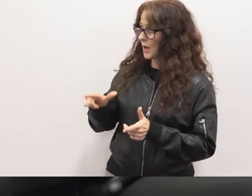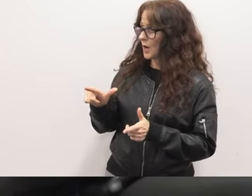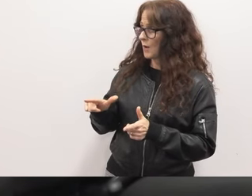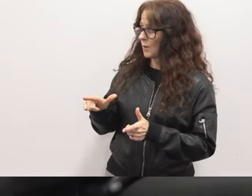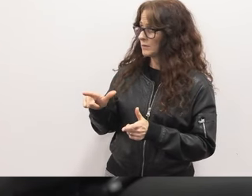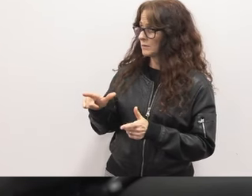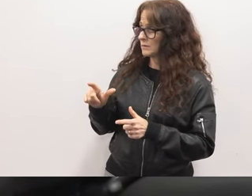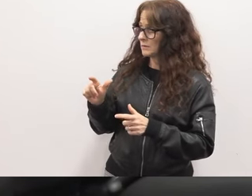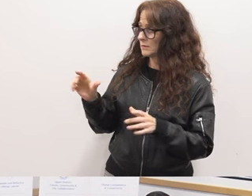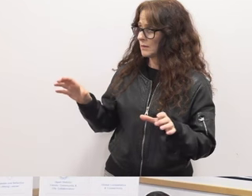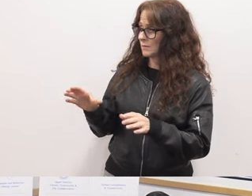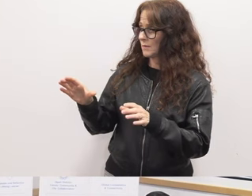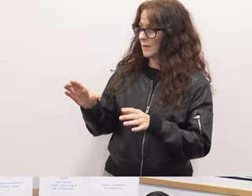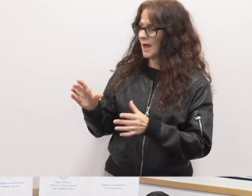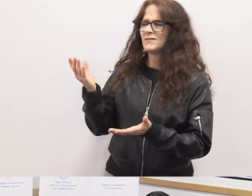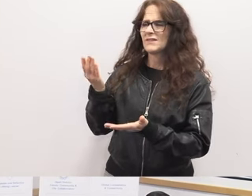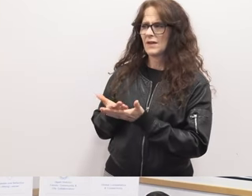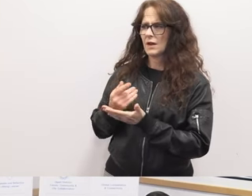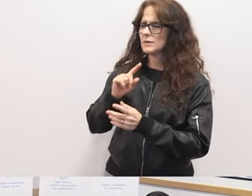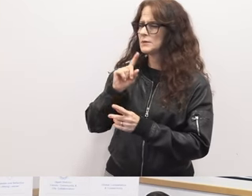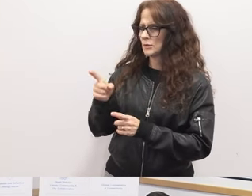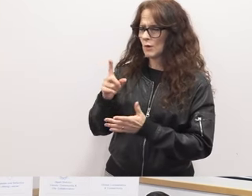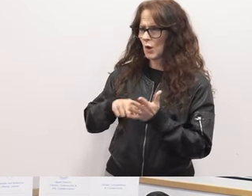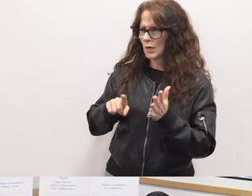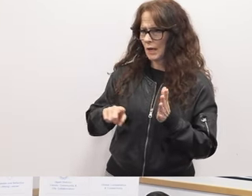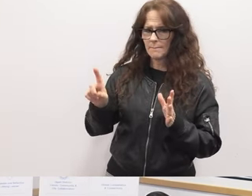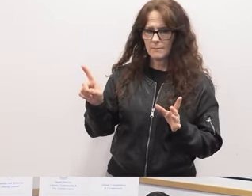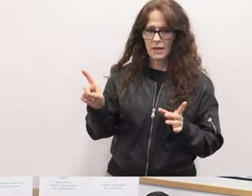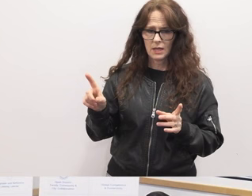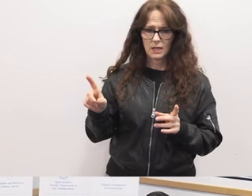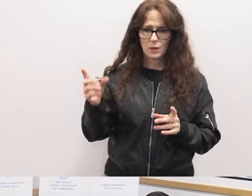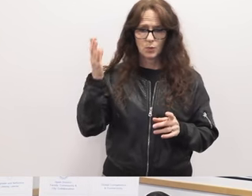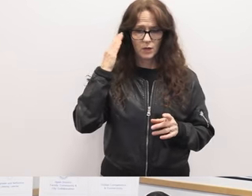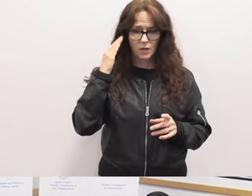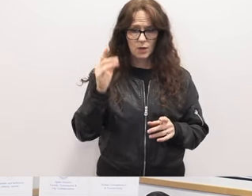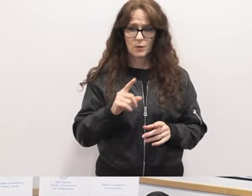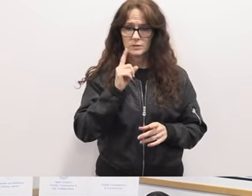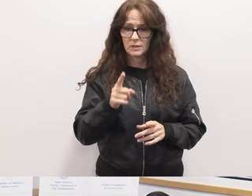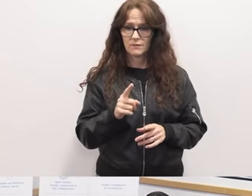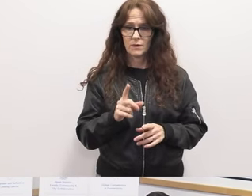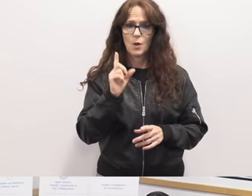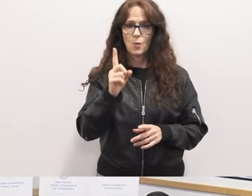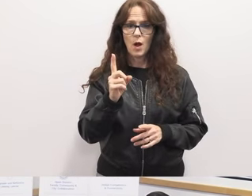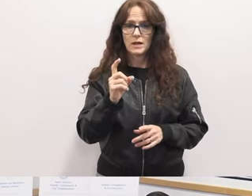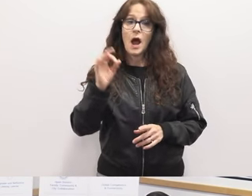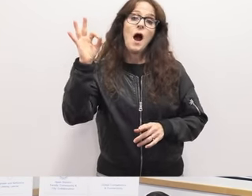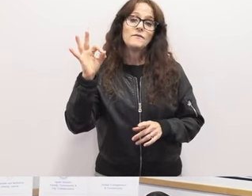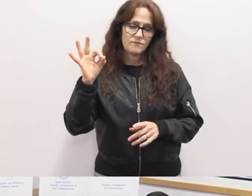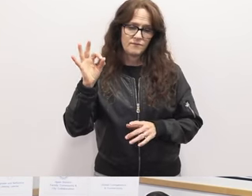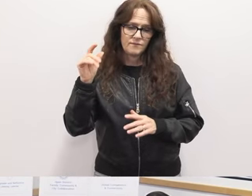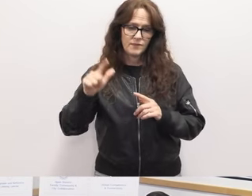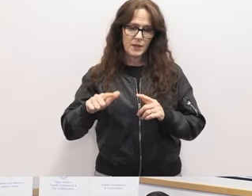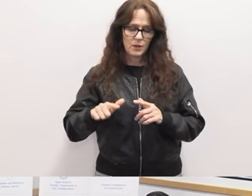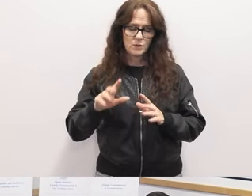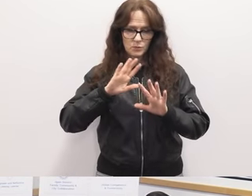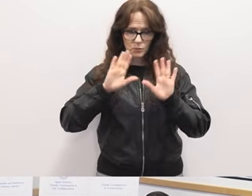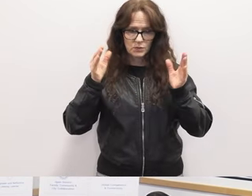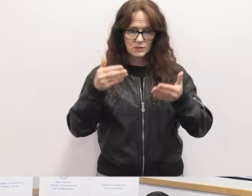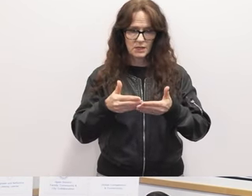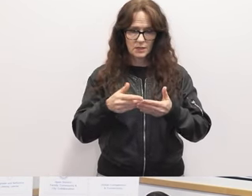I mean, we could look that up to be certain we know it is definitely one of the lowest and that we know that we are centering our Black students for a variety of reasons.